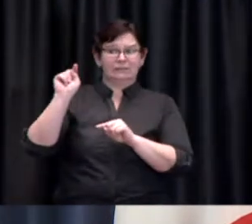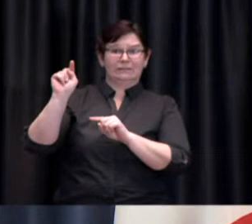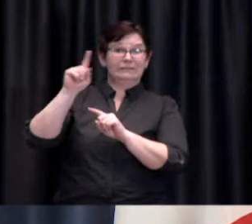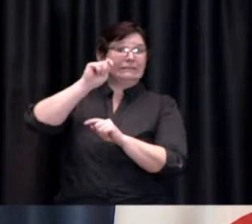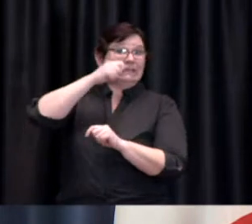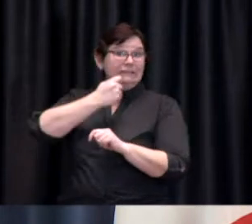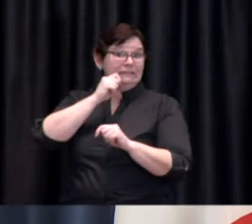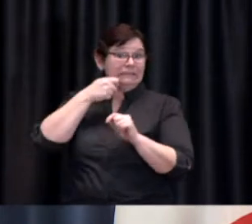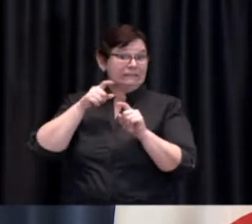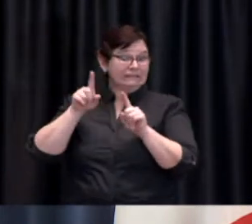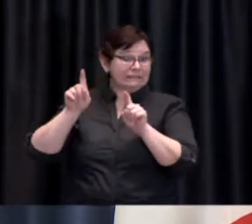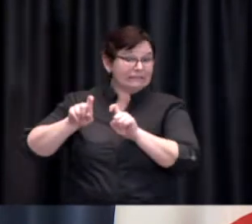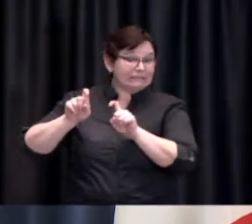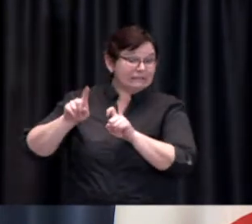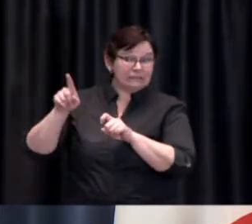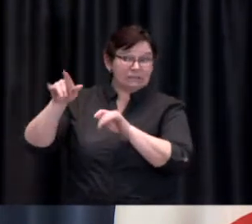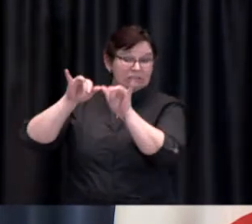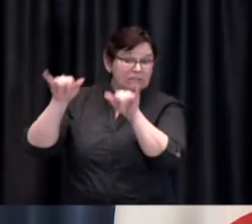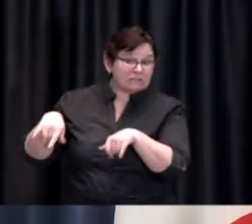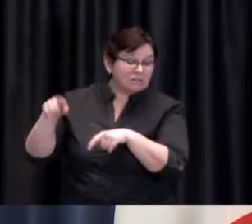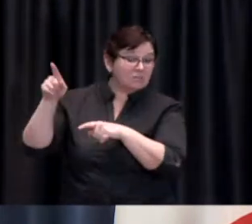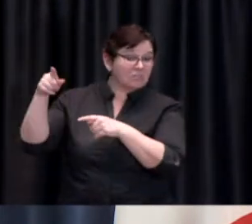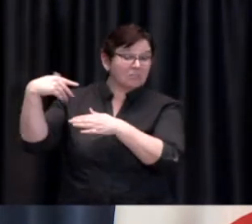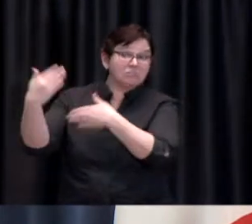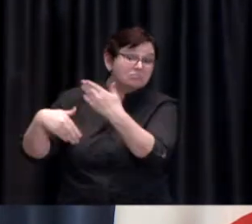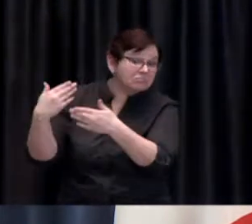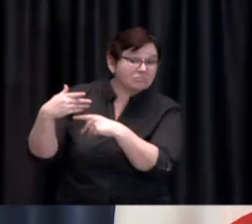this is something that is the responsibility of our provincial counterparts